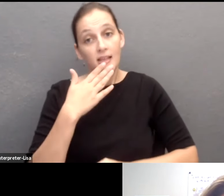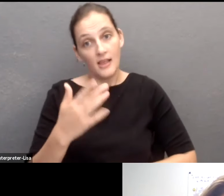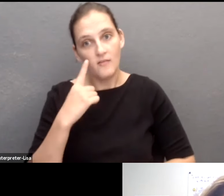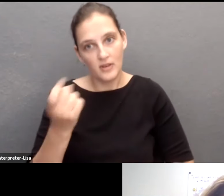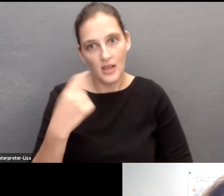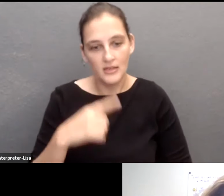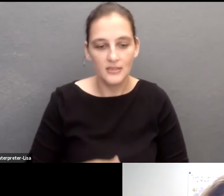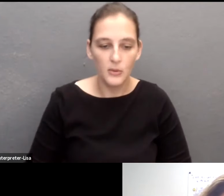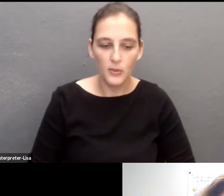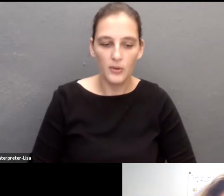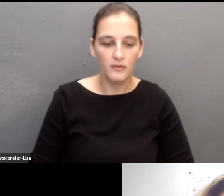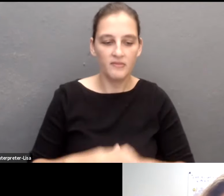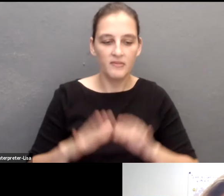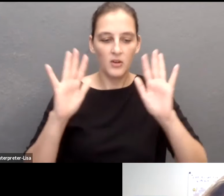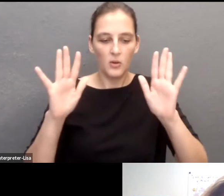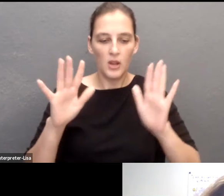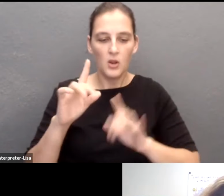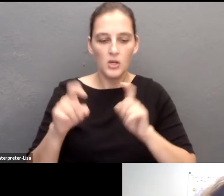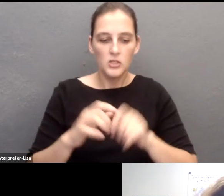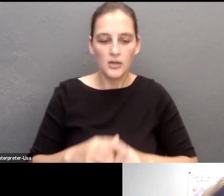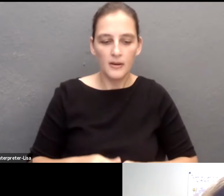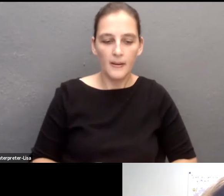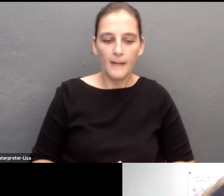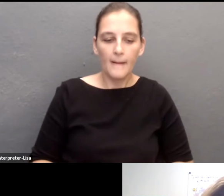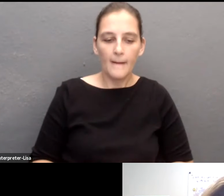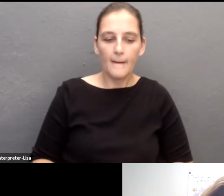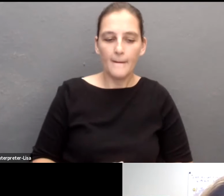is such a good question and the fact that you're thinking about it